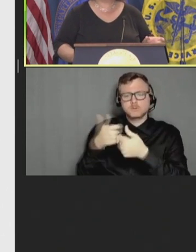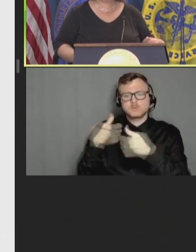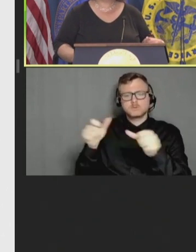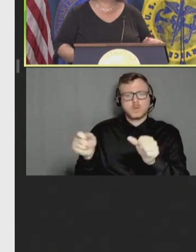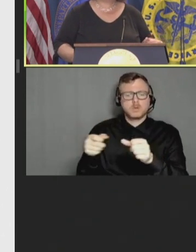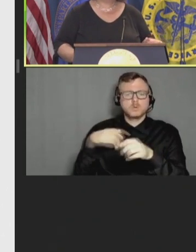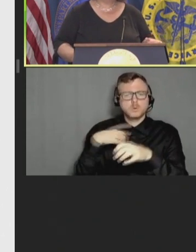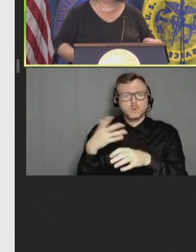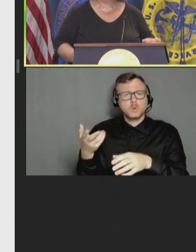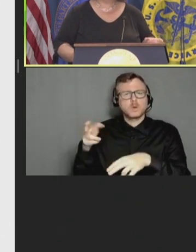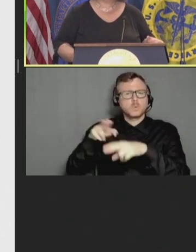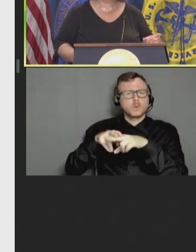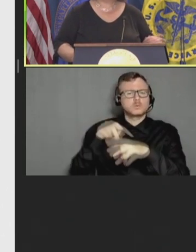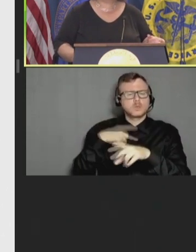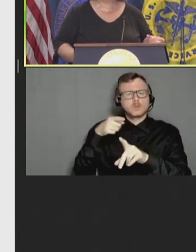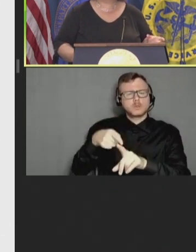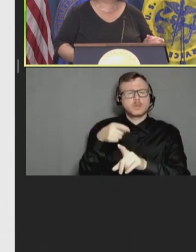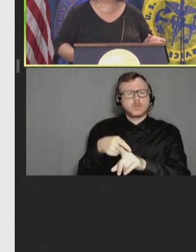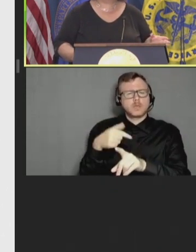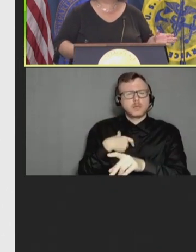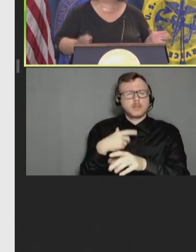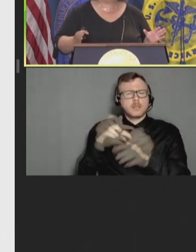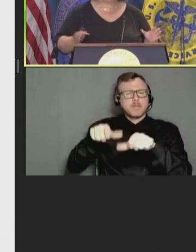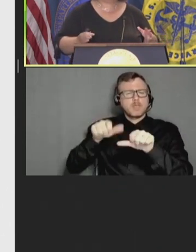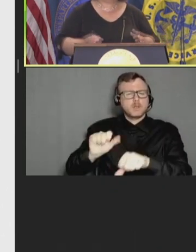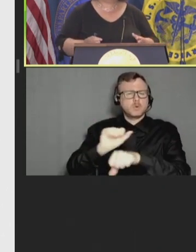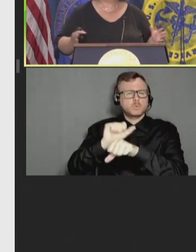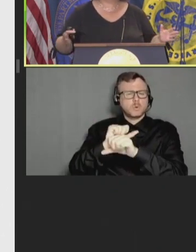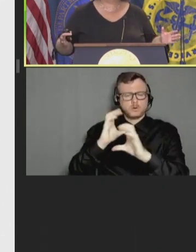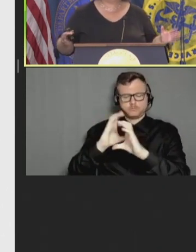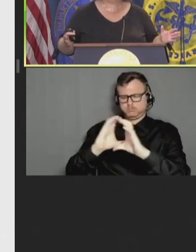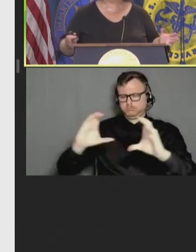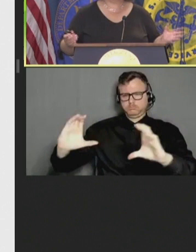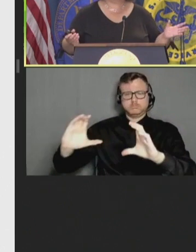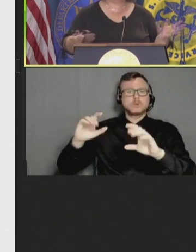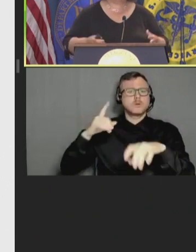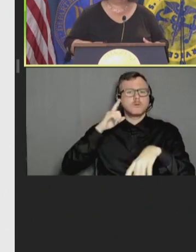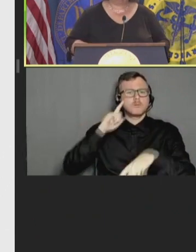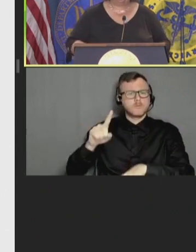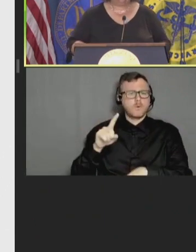practice. That's where we were seeing more of that expanding access versus the contracting.